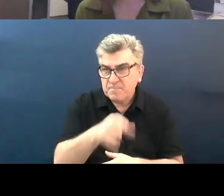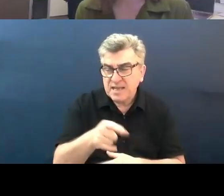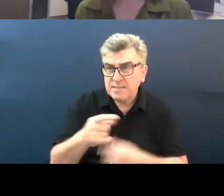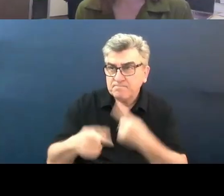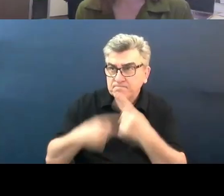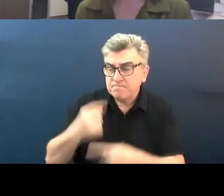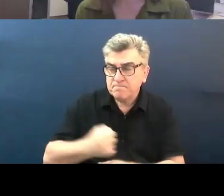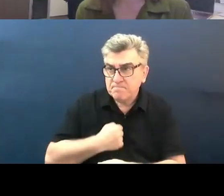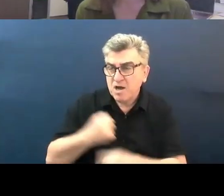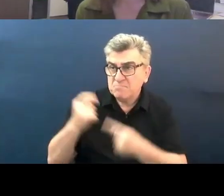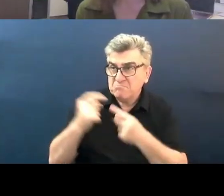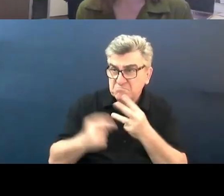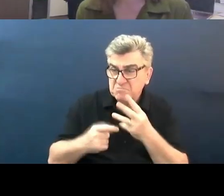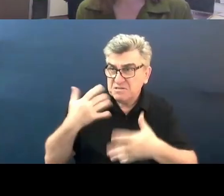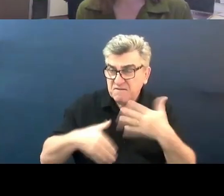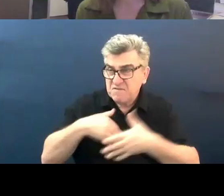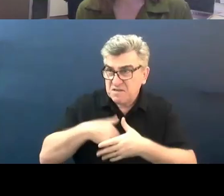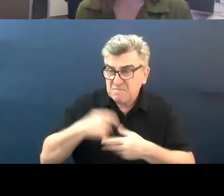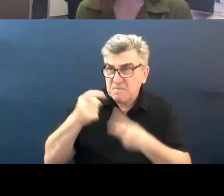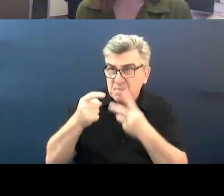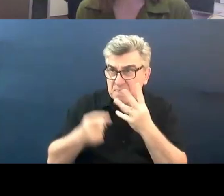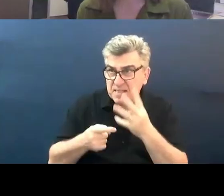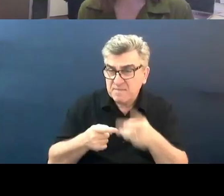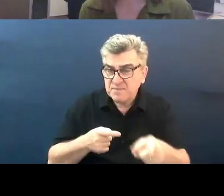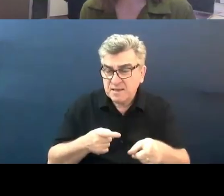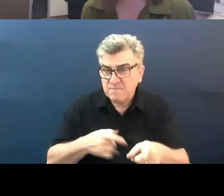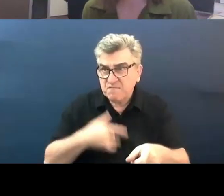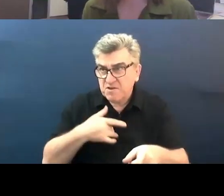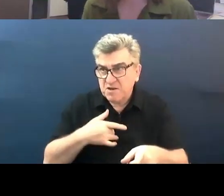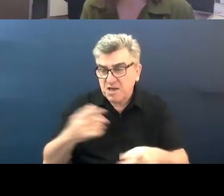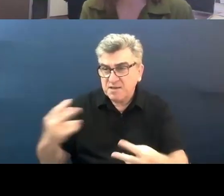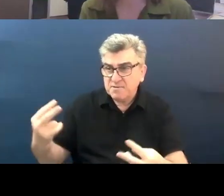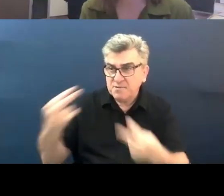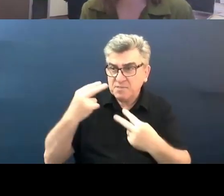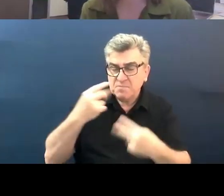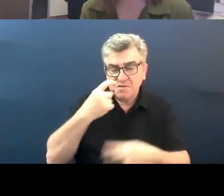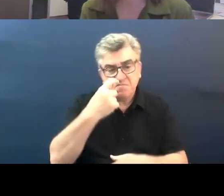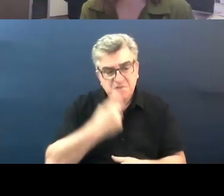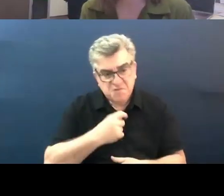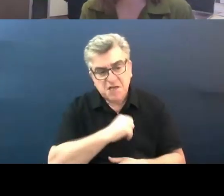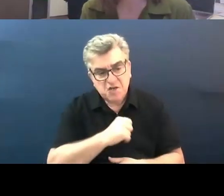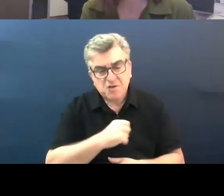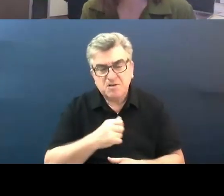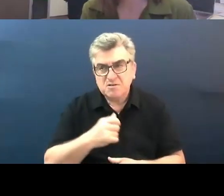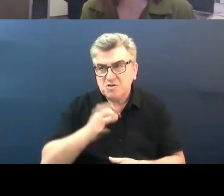to be actually taken seriously and not be brushed off just because they've got